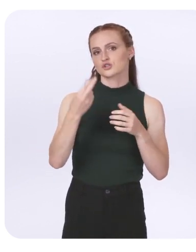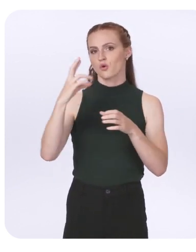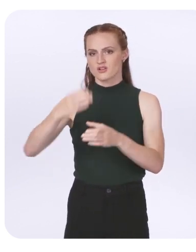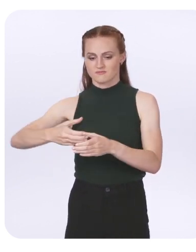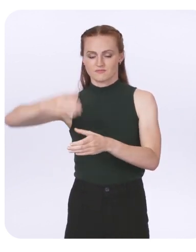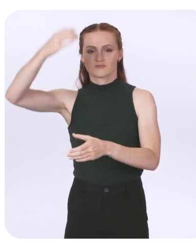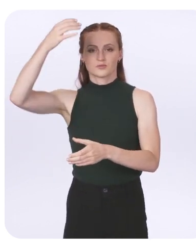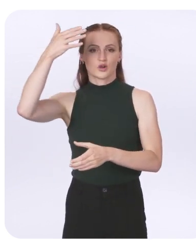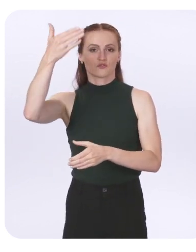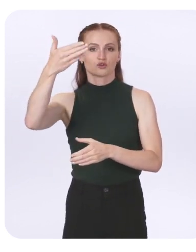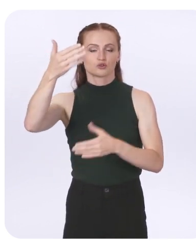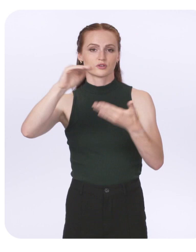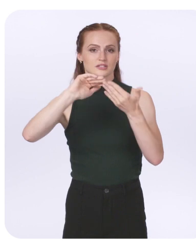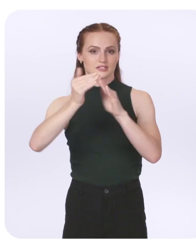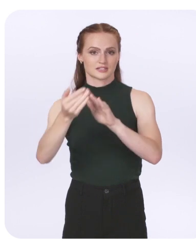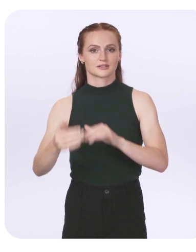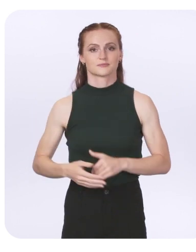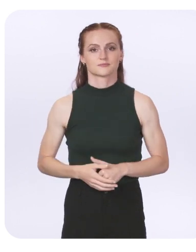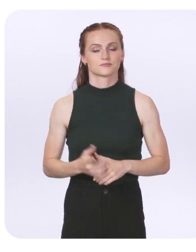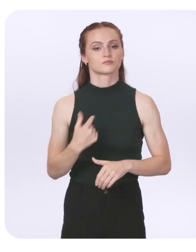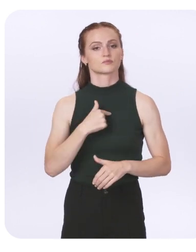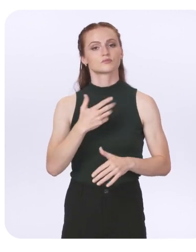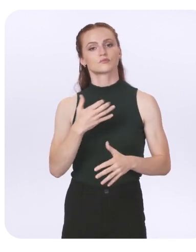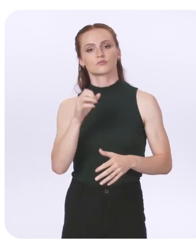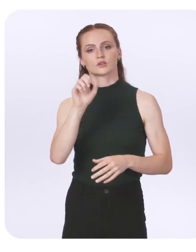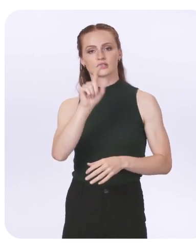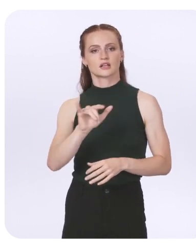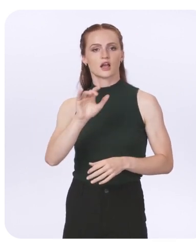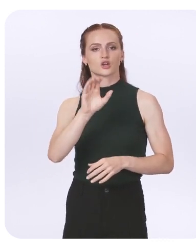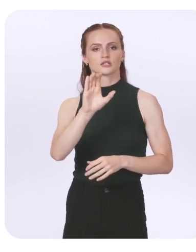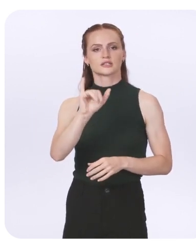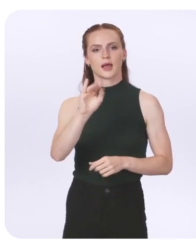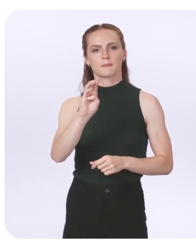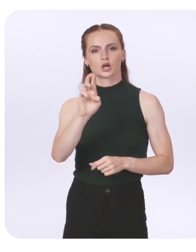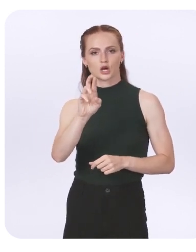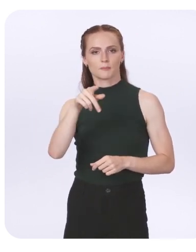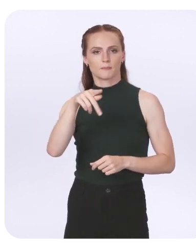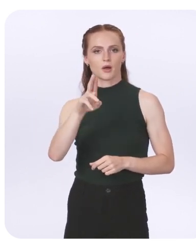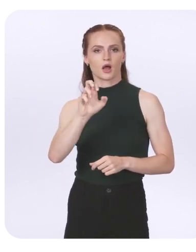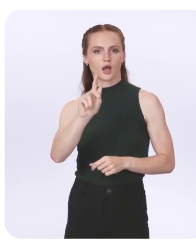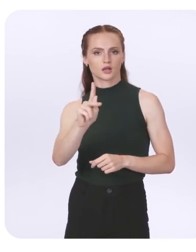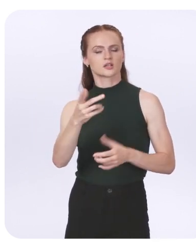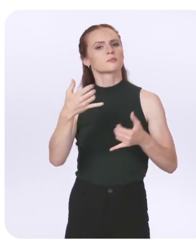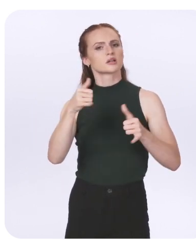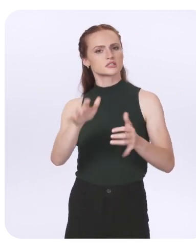and we wanted a slightly cyberpunk style while still keeping the game world believable and grounded in reality.